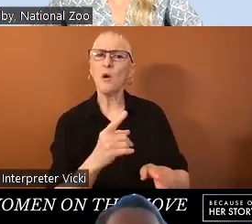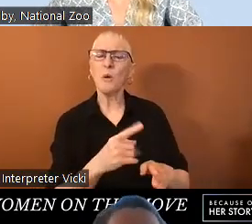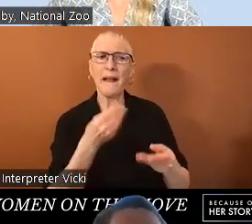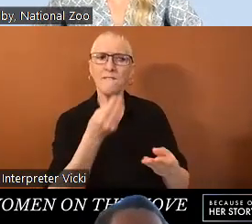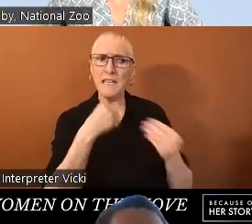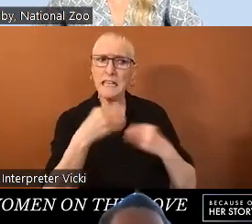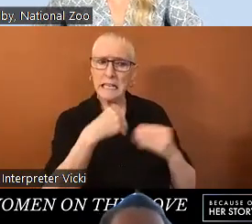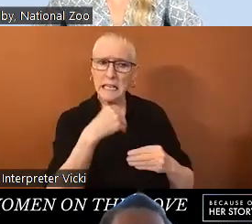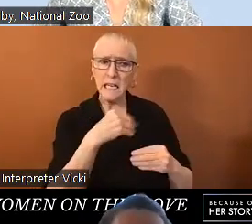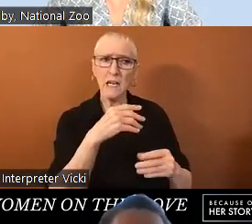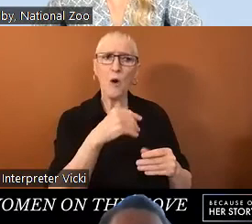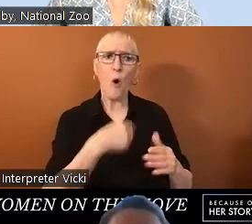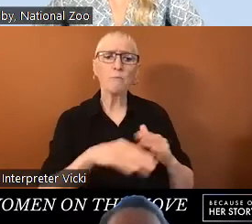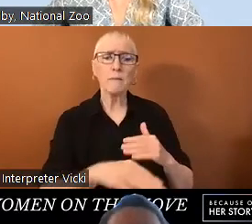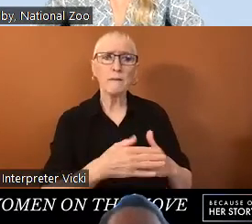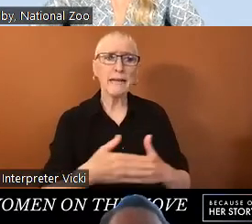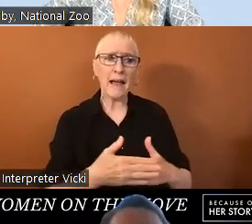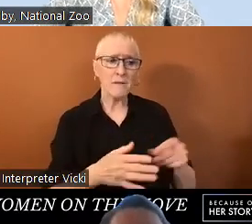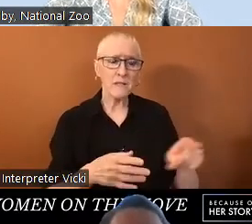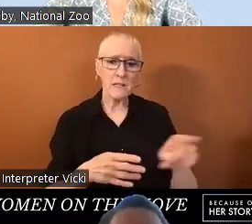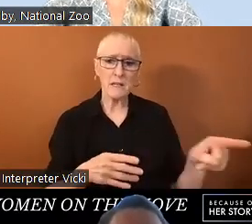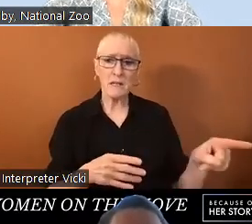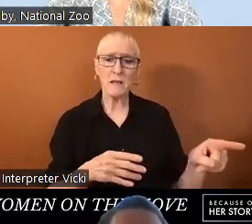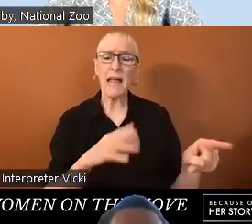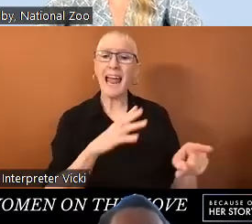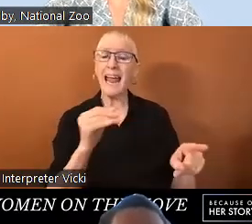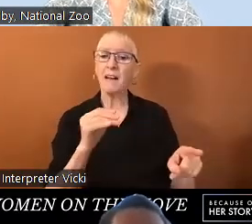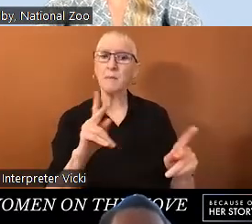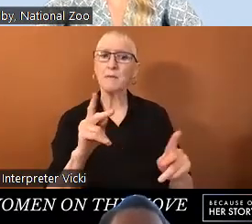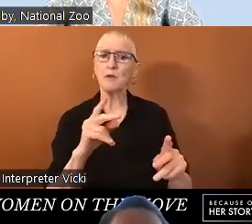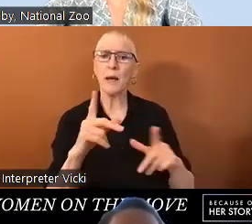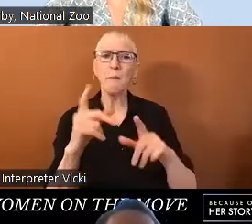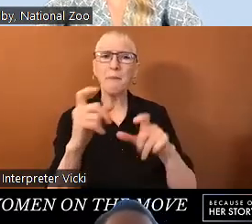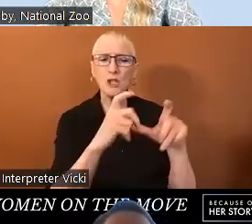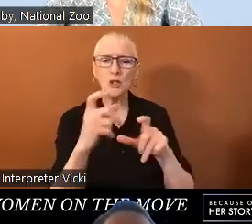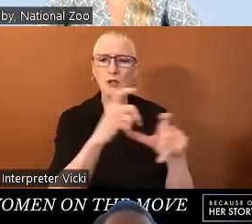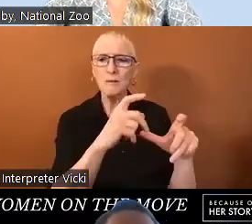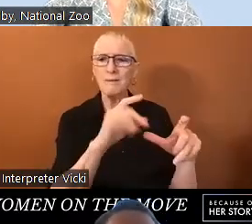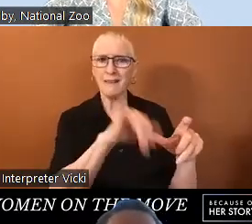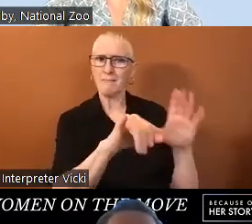or if it had calves with it, and it also allows us to take pictures to identify species, in some cases